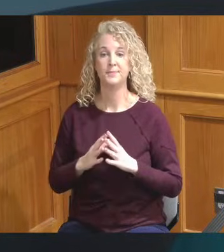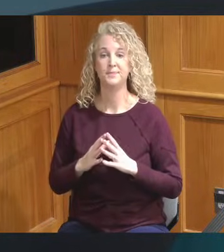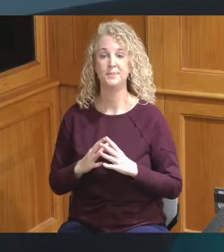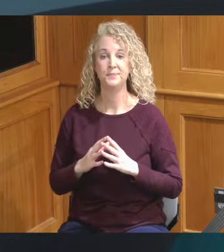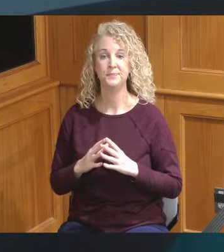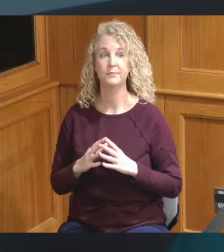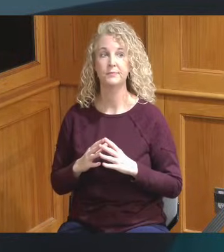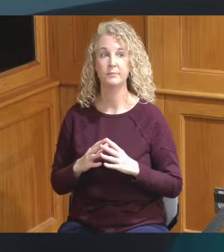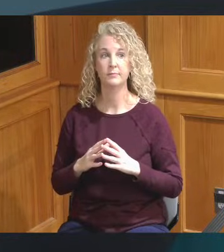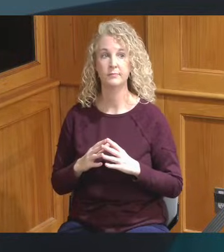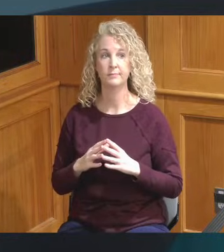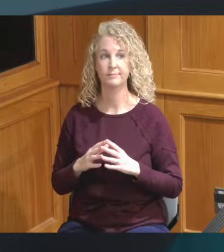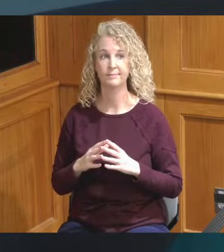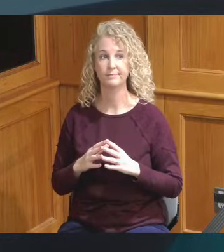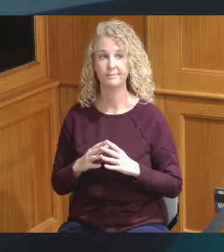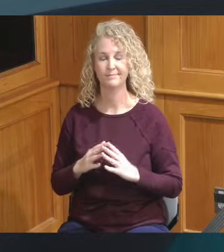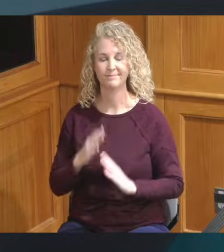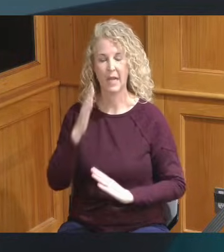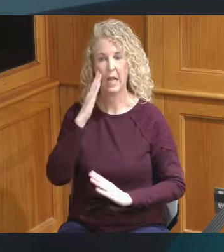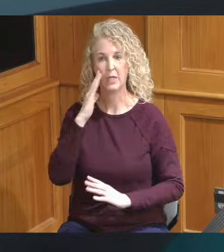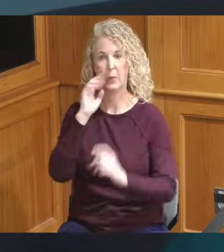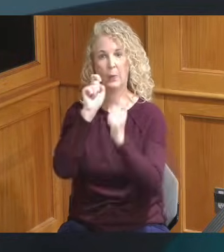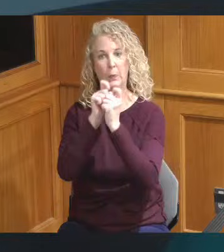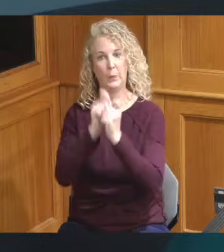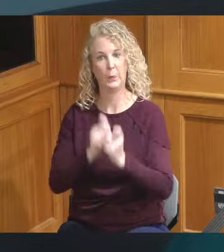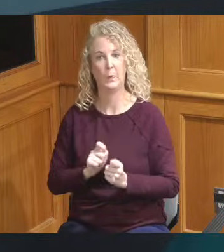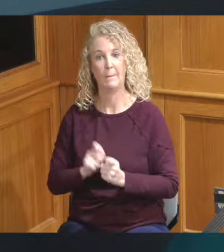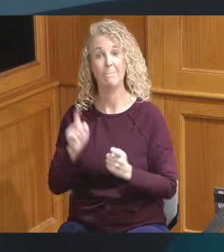not to get too far in the weeds, but we got to get in the weeds because this paperwork that